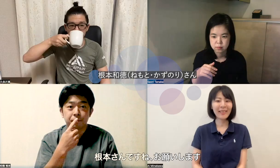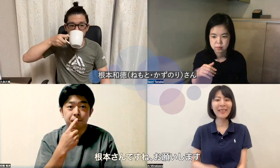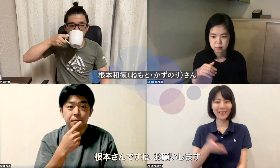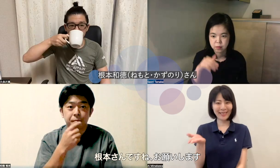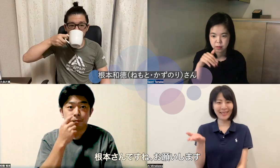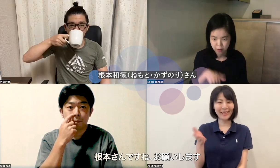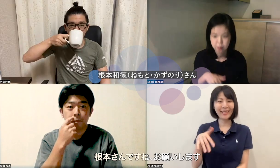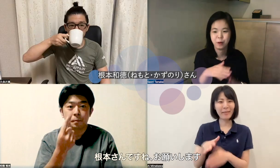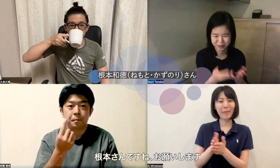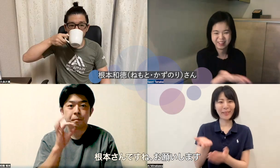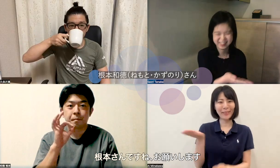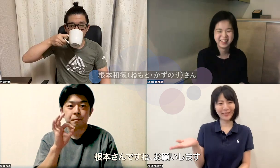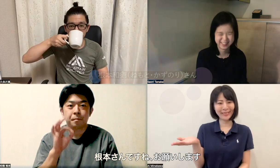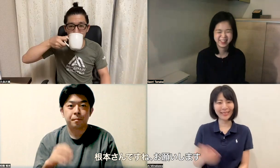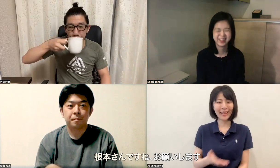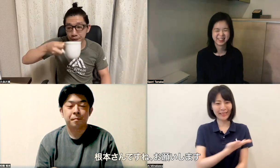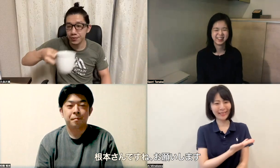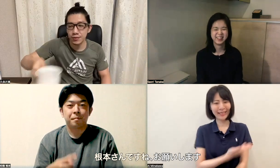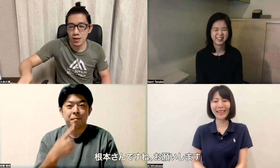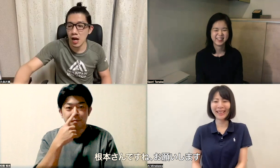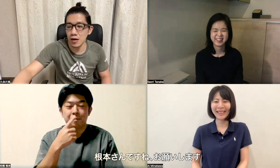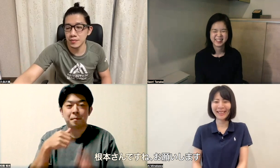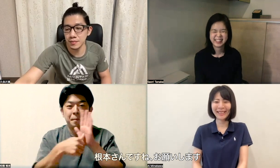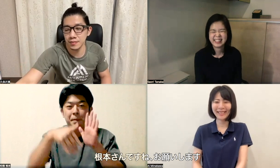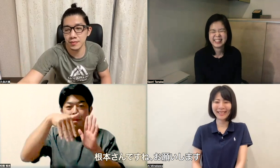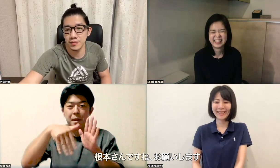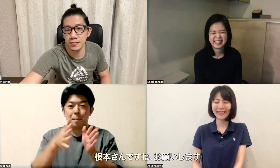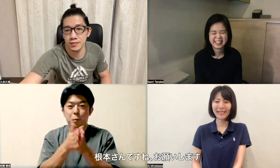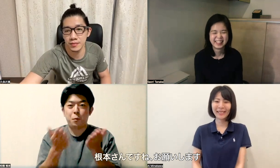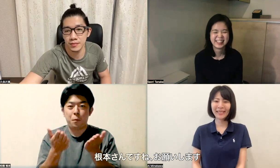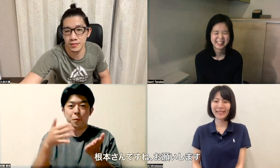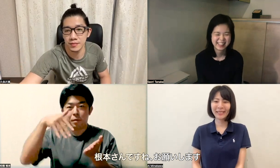Nemoto-san, please.